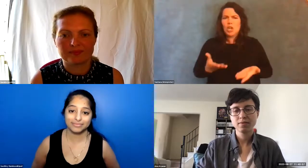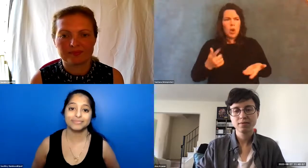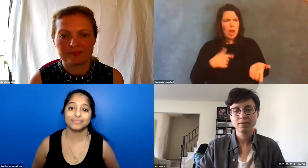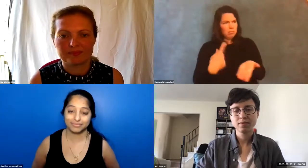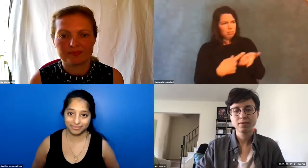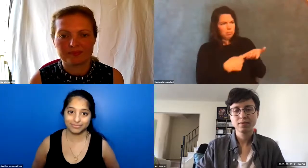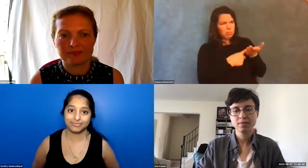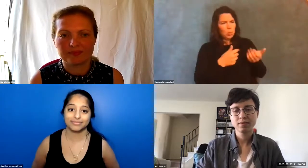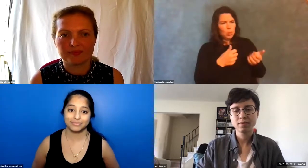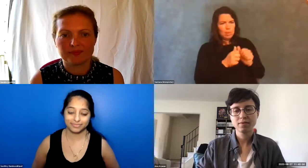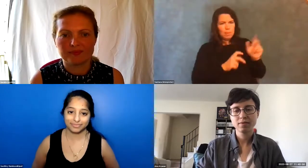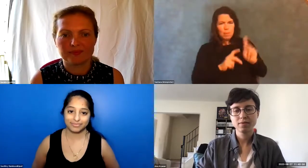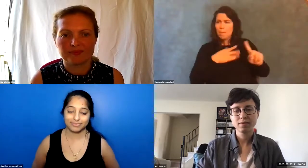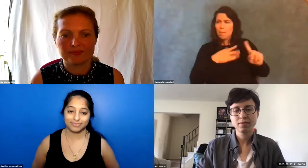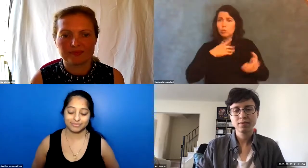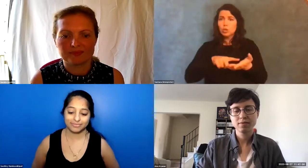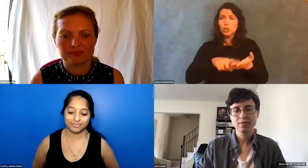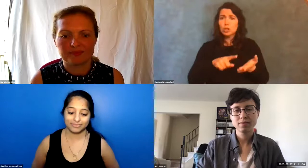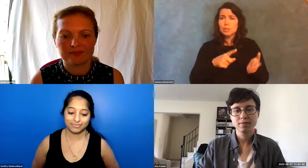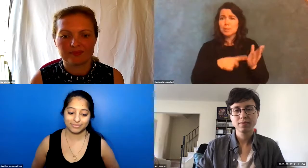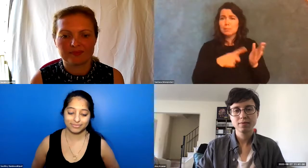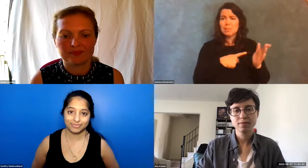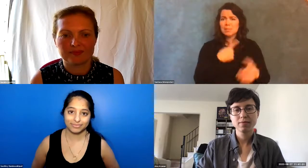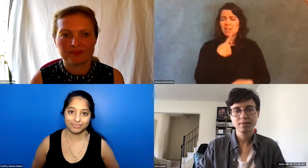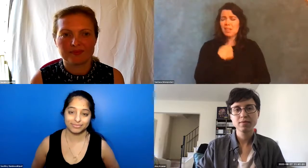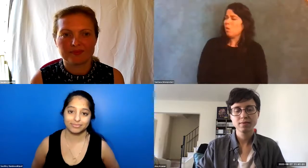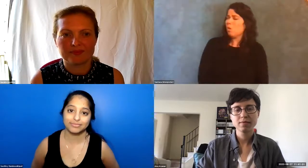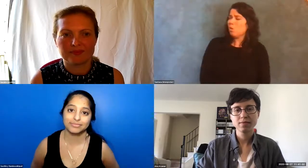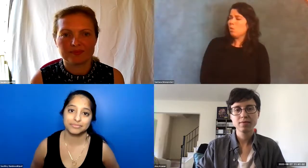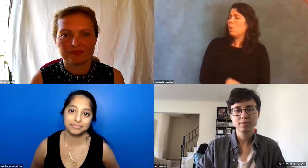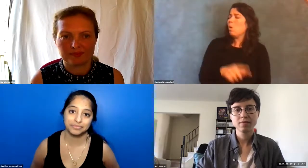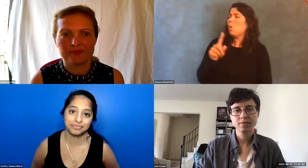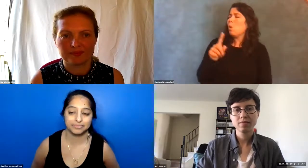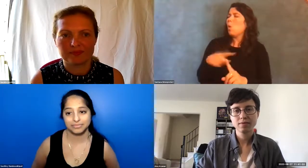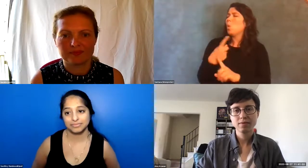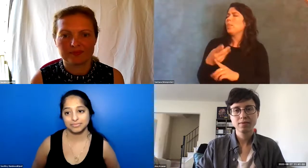a lot of them say oh, but you know you only get that proposition word order, that's just